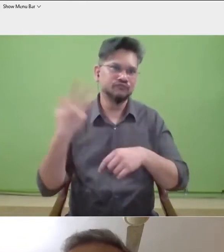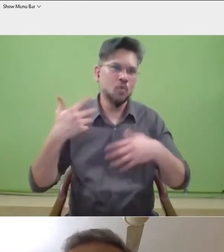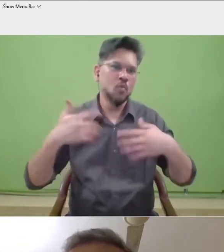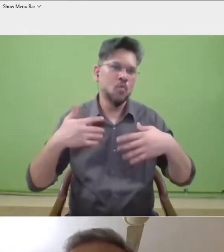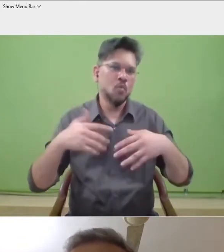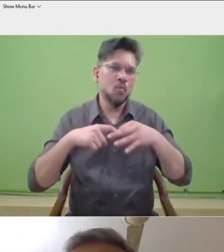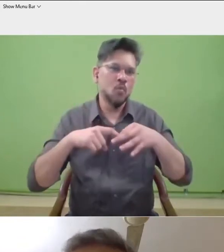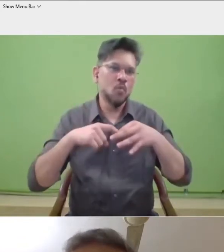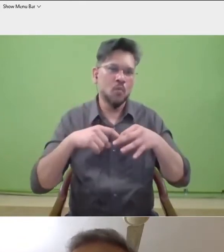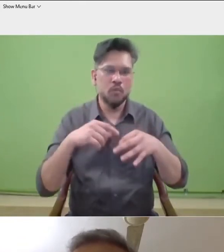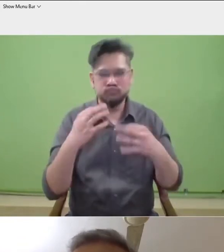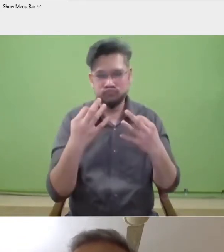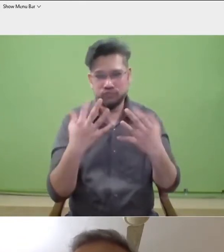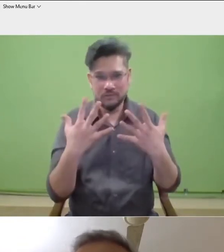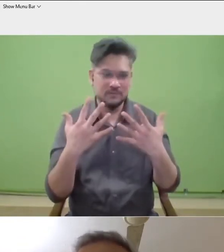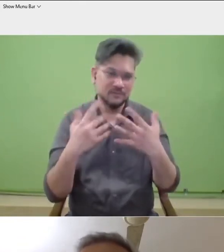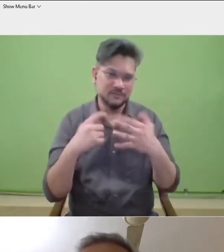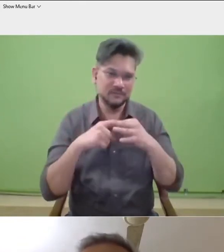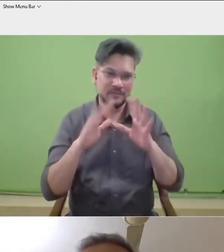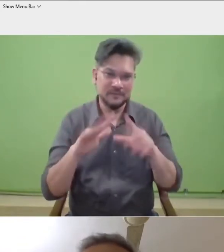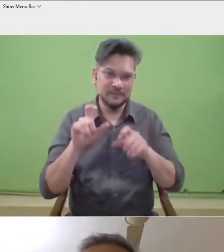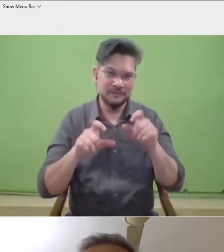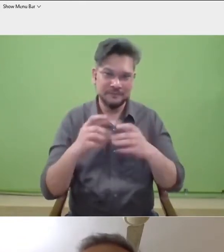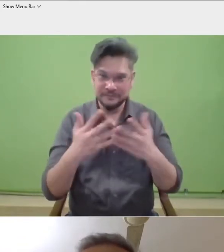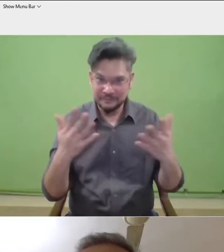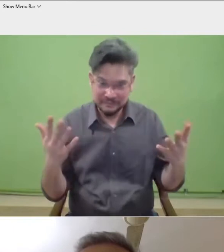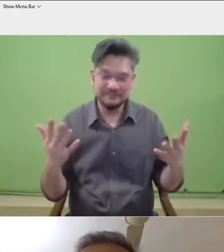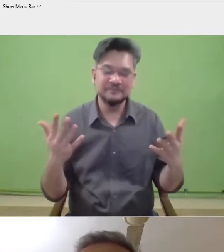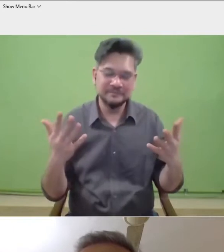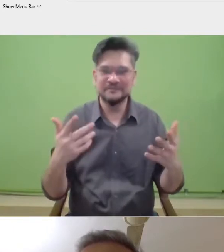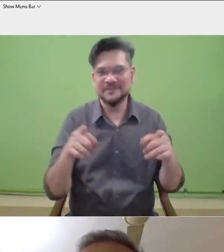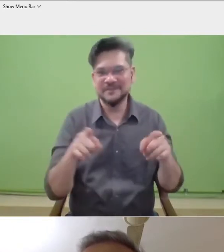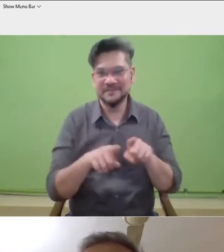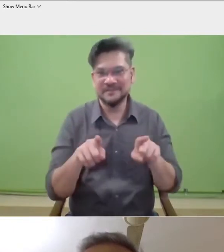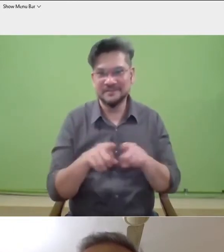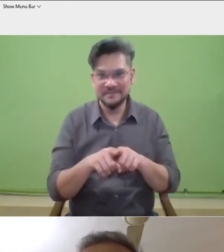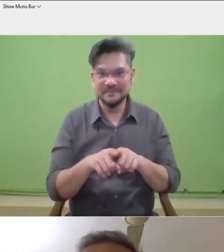questions so I am looking forward for questions today I do not have any in the chat yet